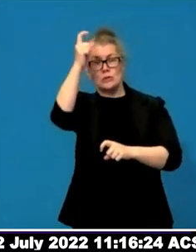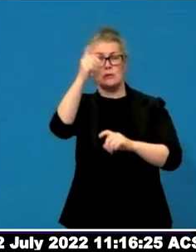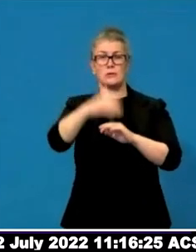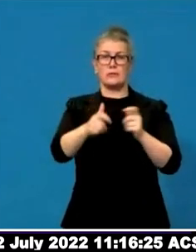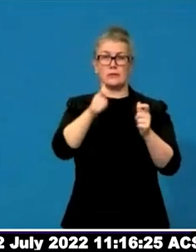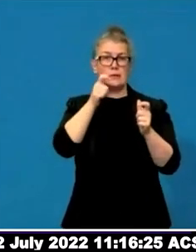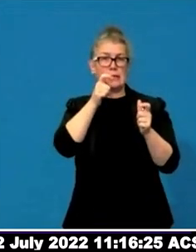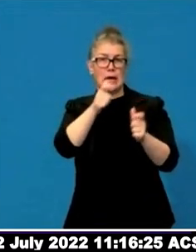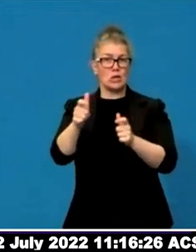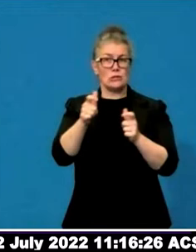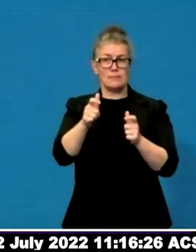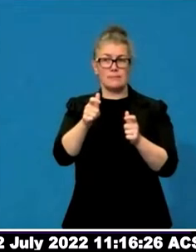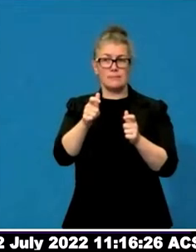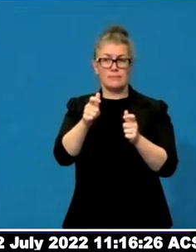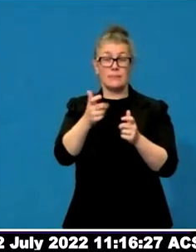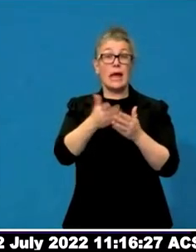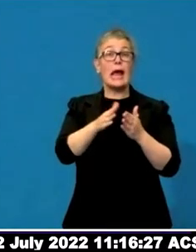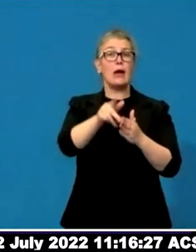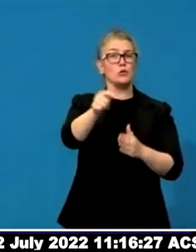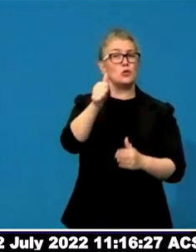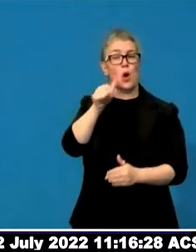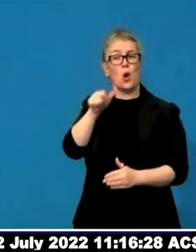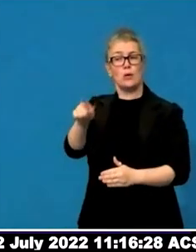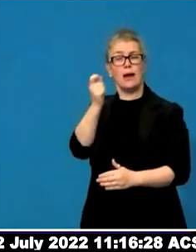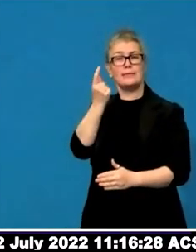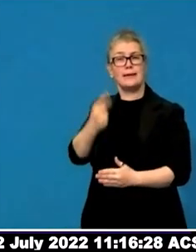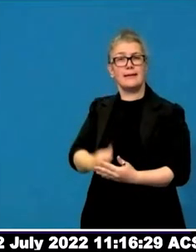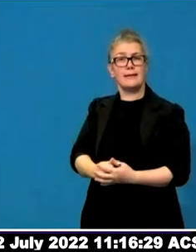that the person understands what's been explained to them?